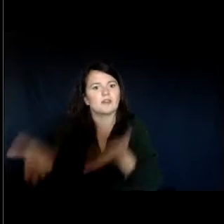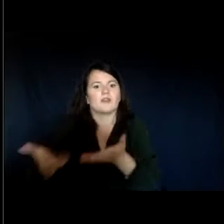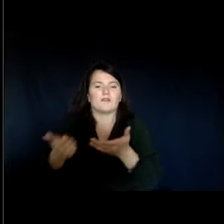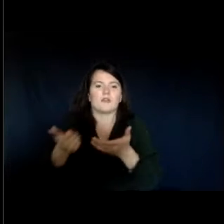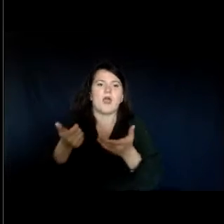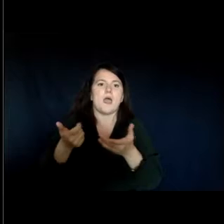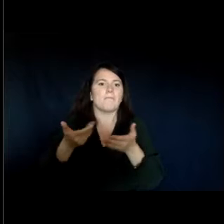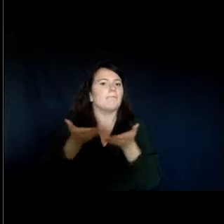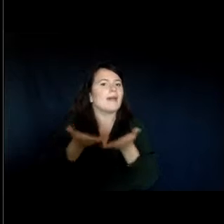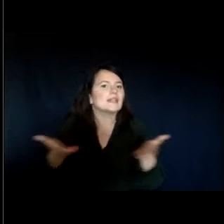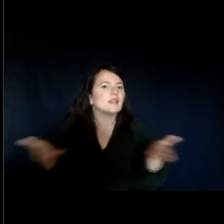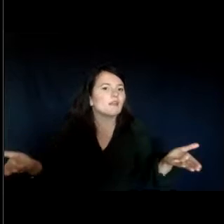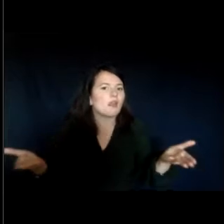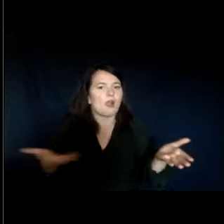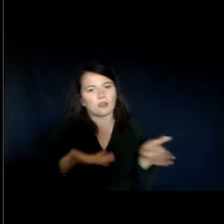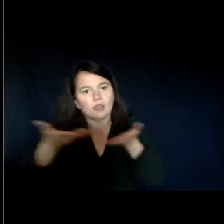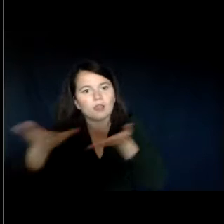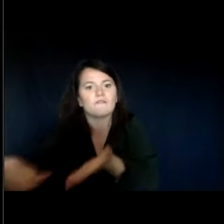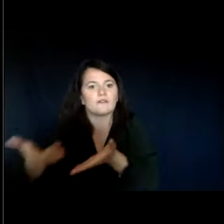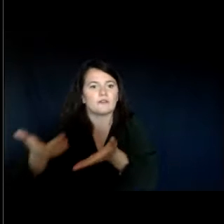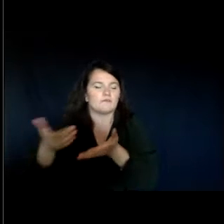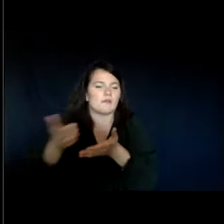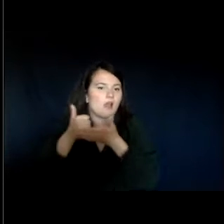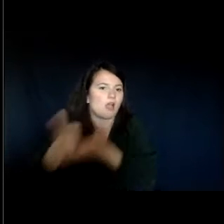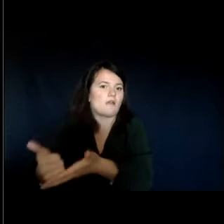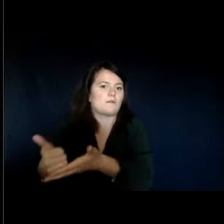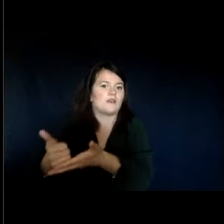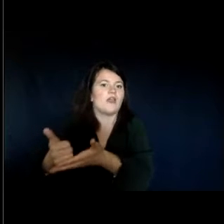Because it protects the partner organisations